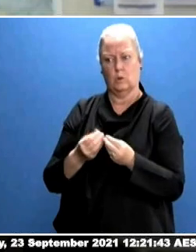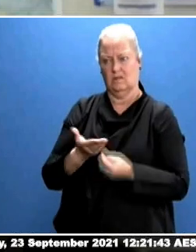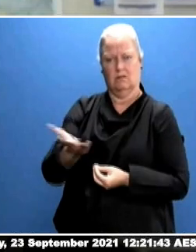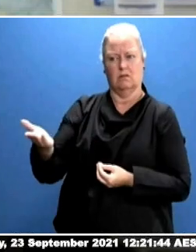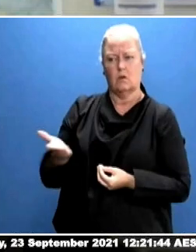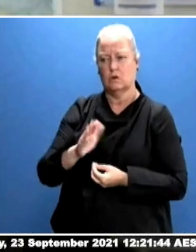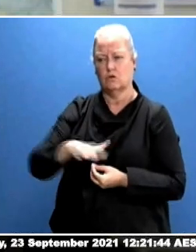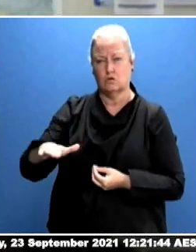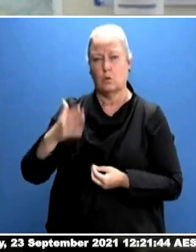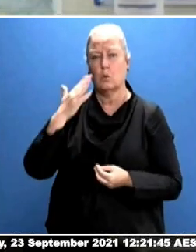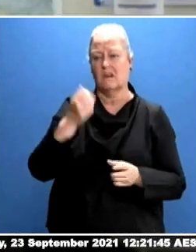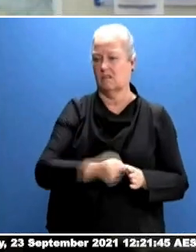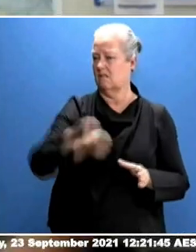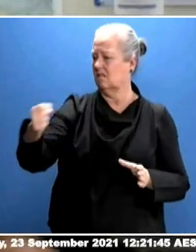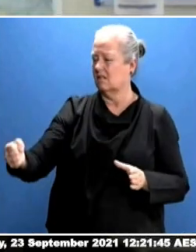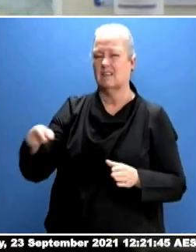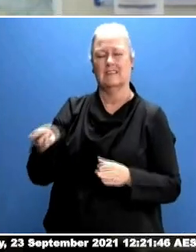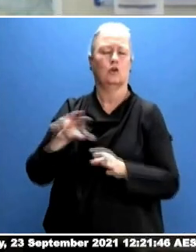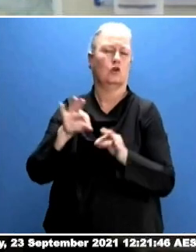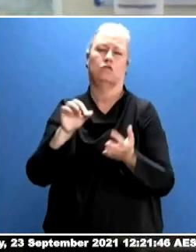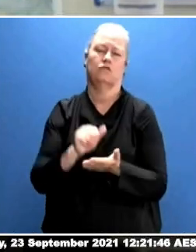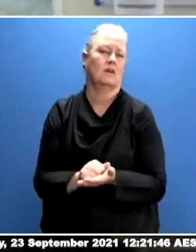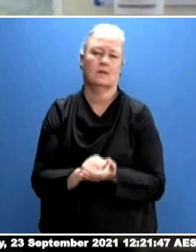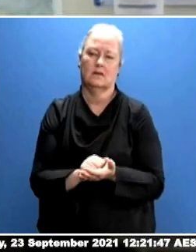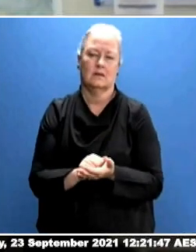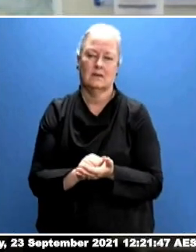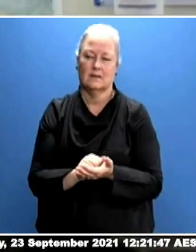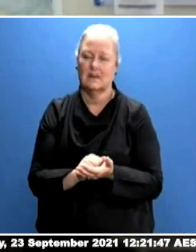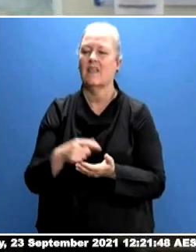It needs to be defined, well both in legislation and further broken down